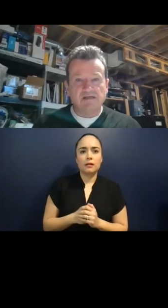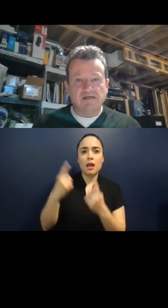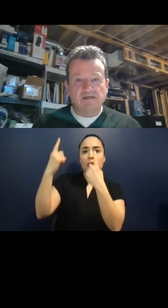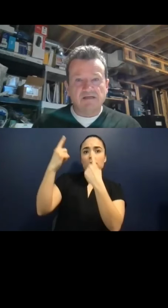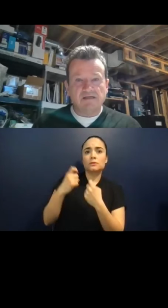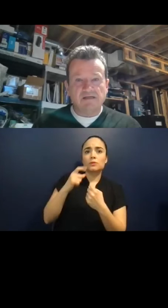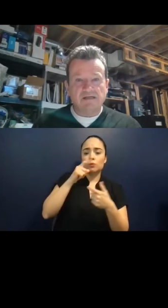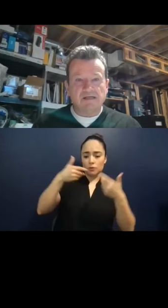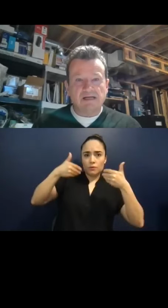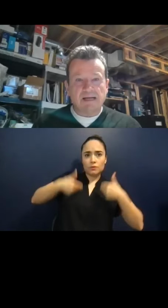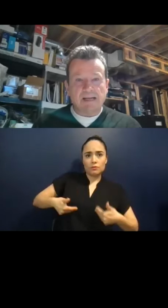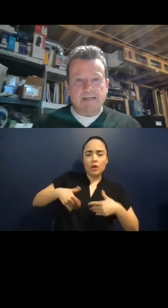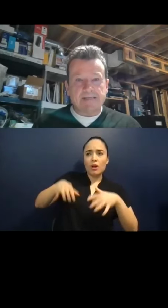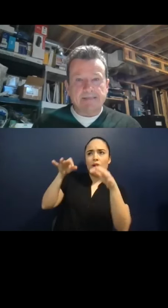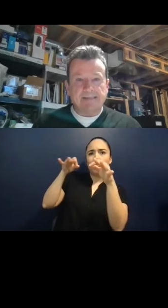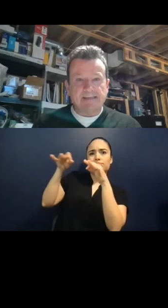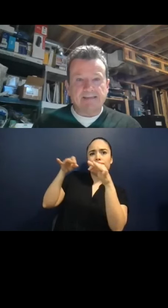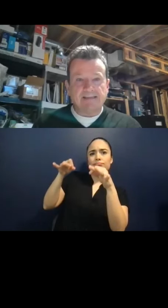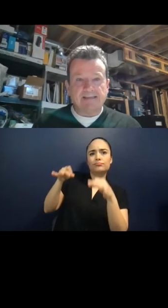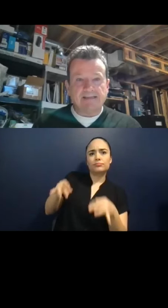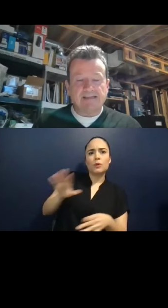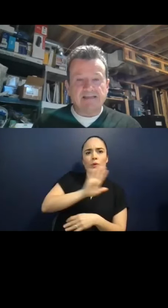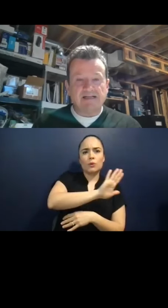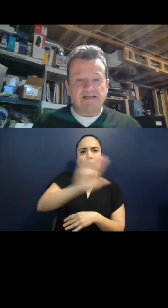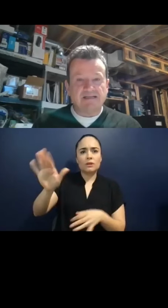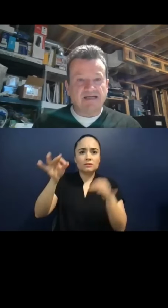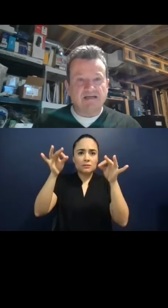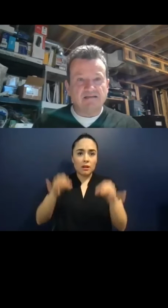so we can try to create more knowledge and inform